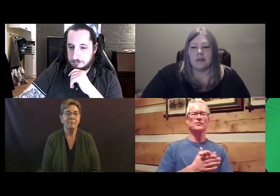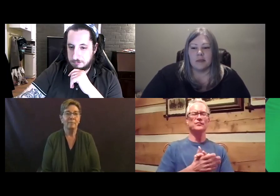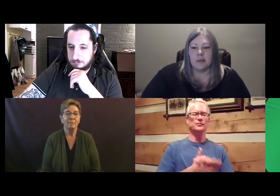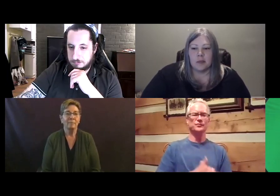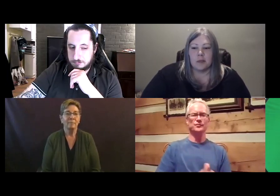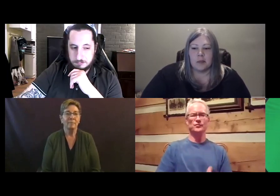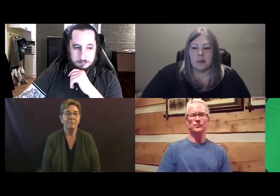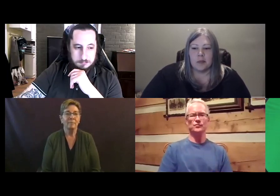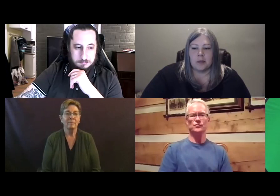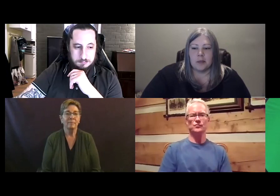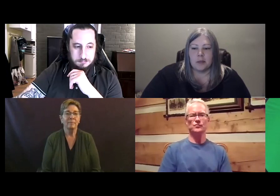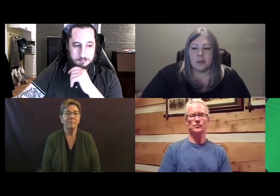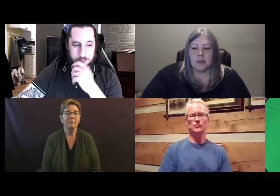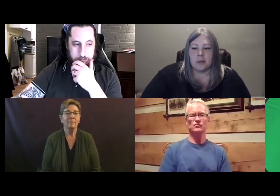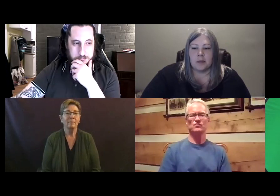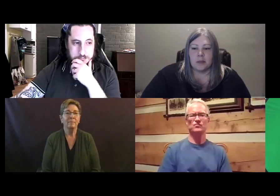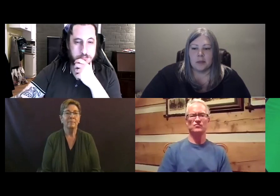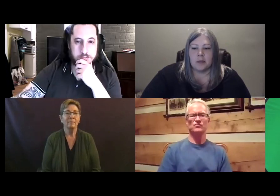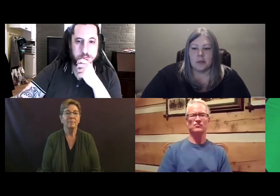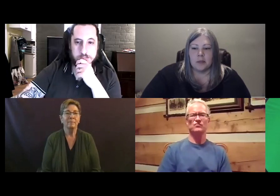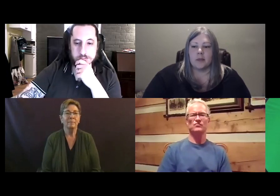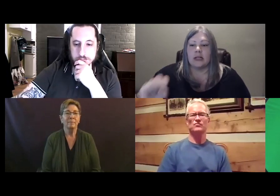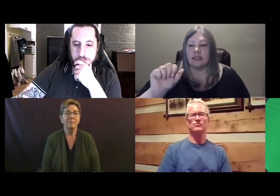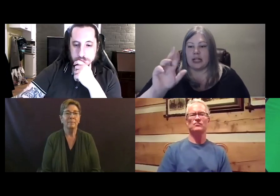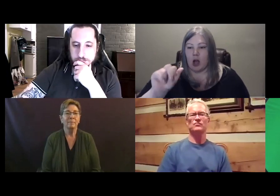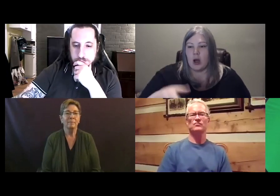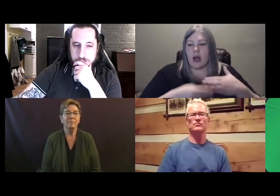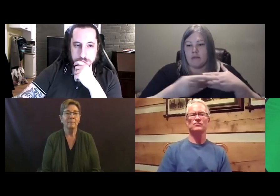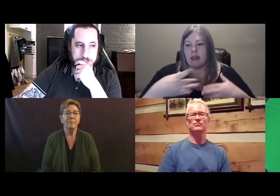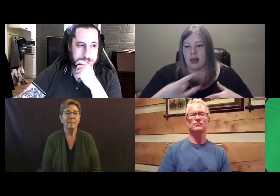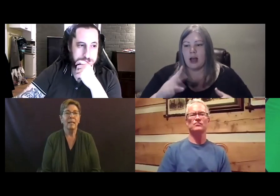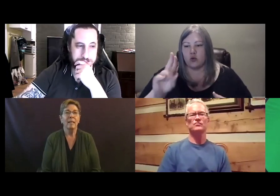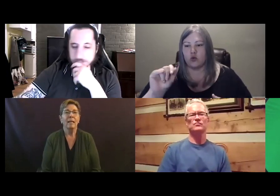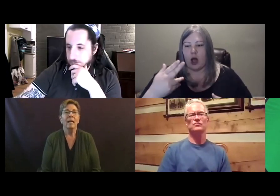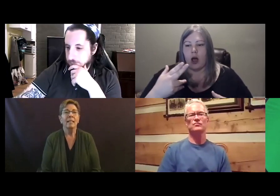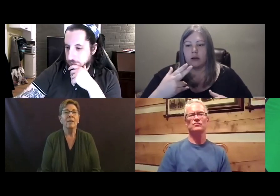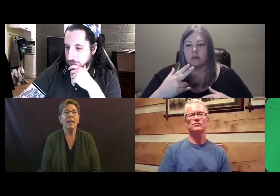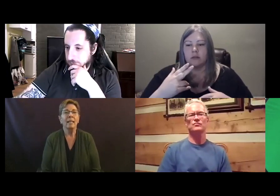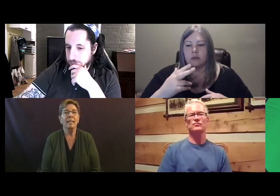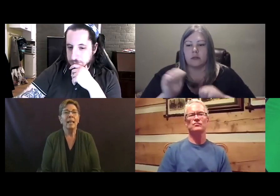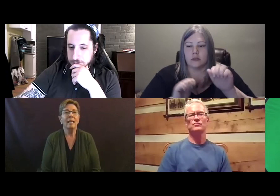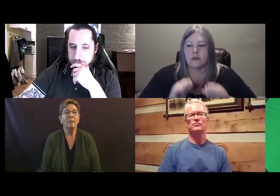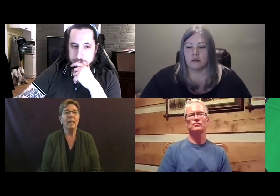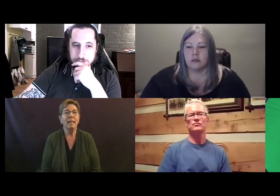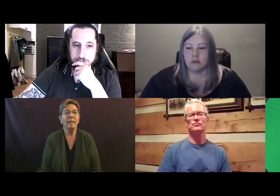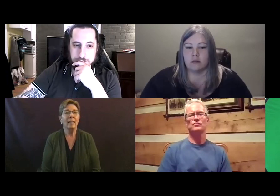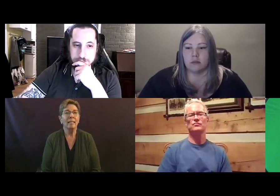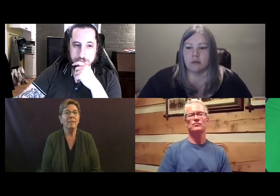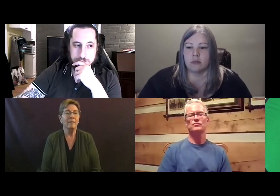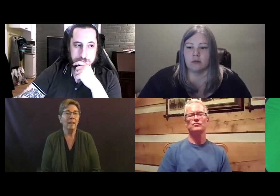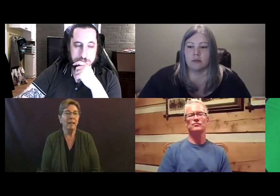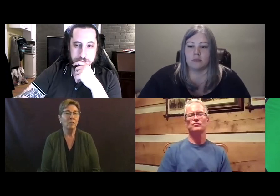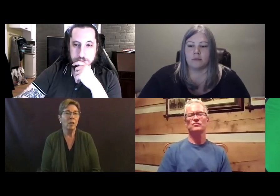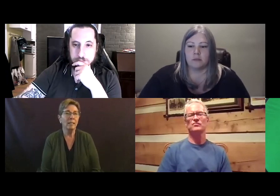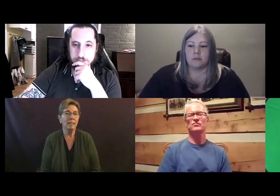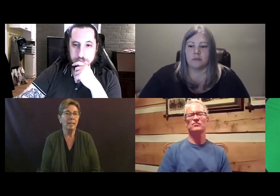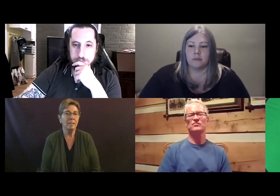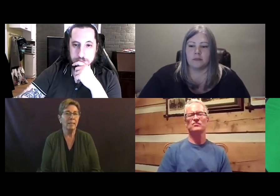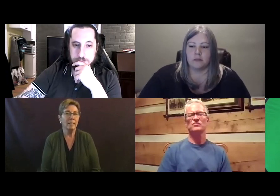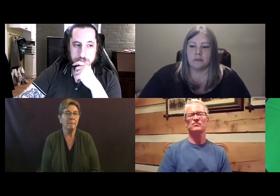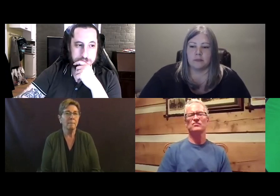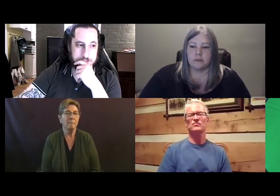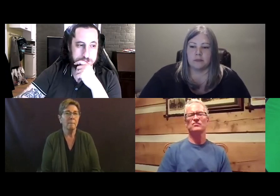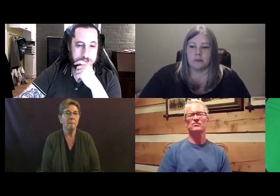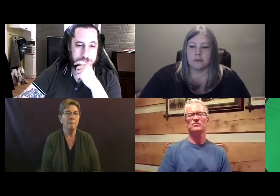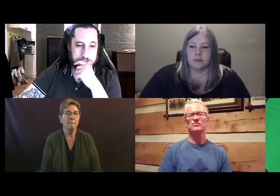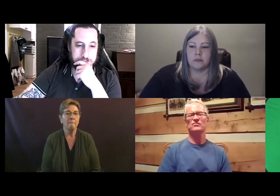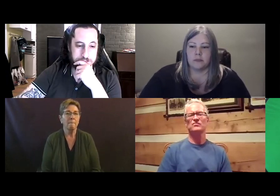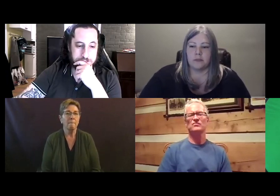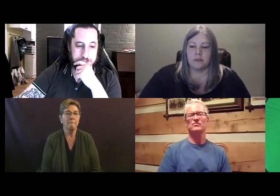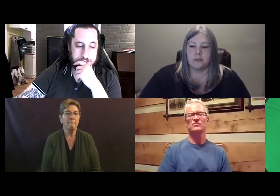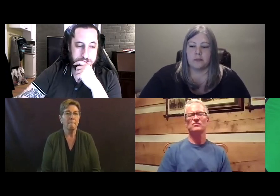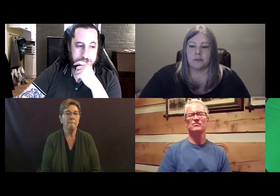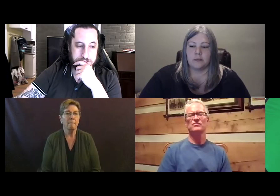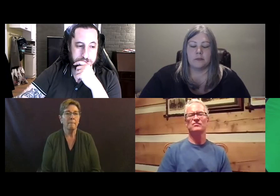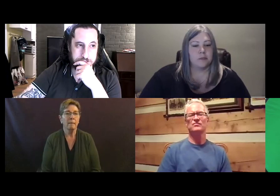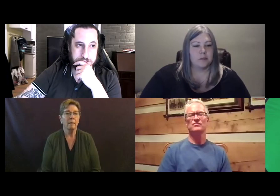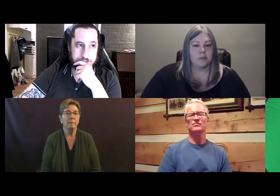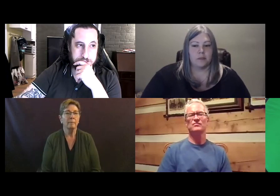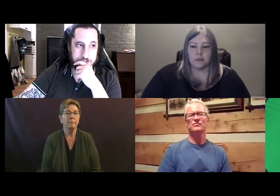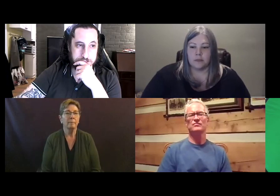Sarah added that I liked the idea of Utah's assessment.